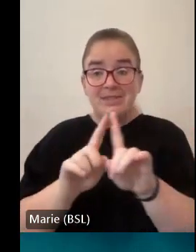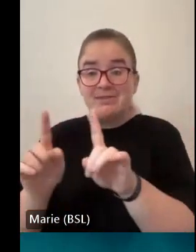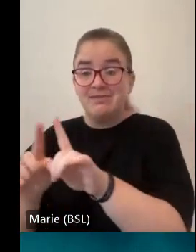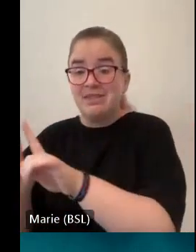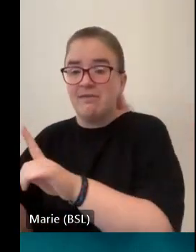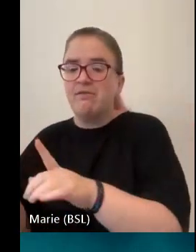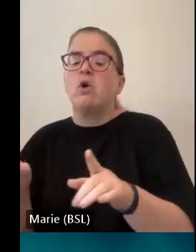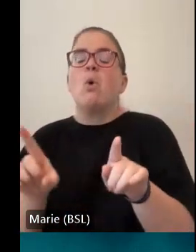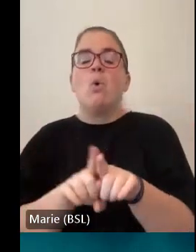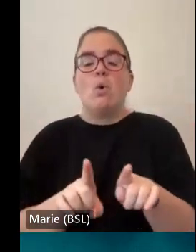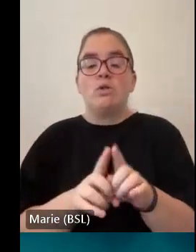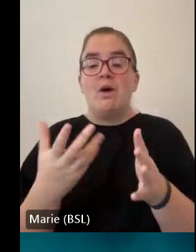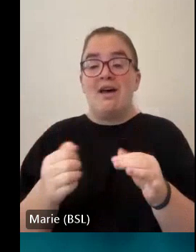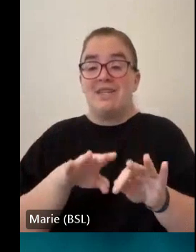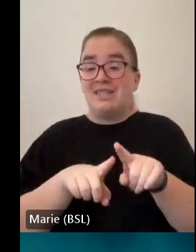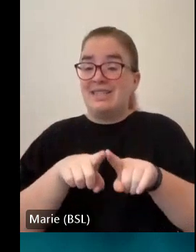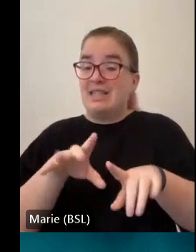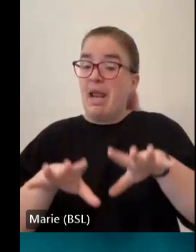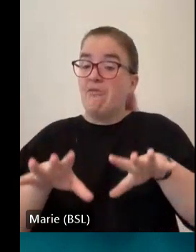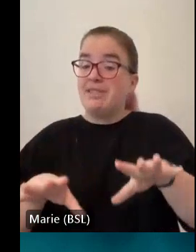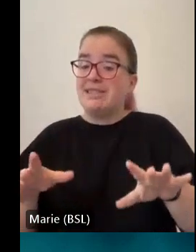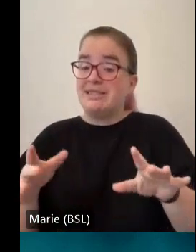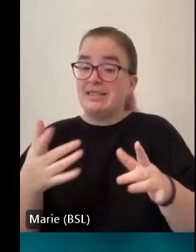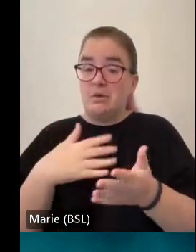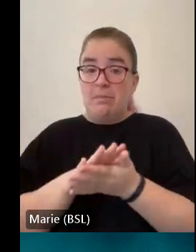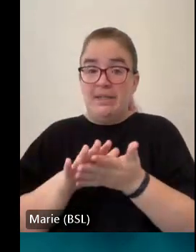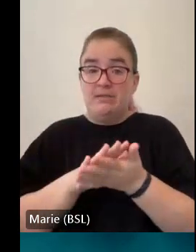there's some very similar tactics that the fraudsters are